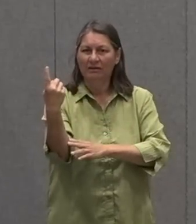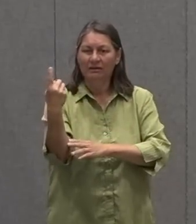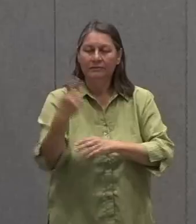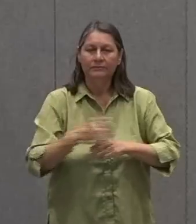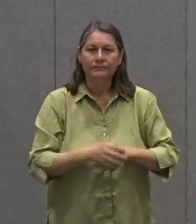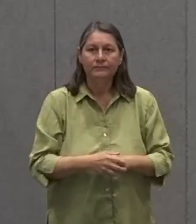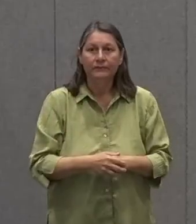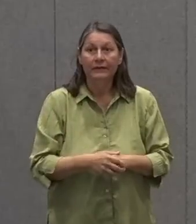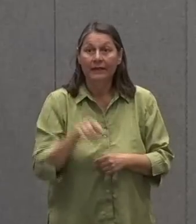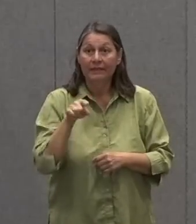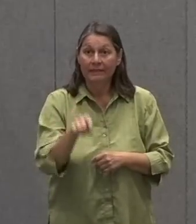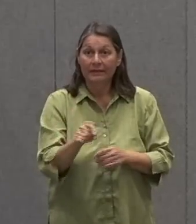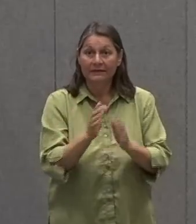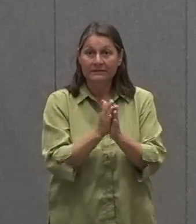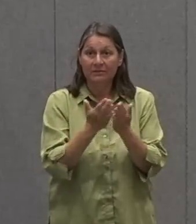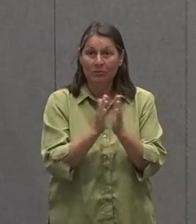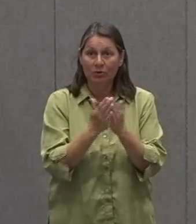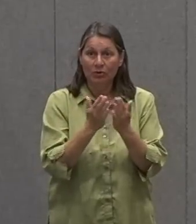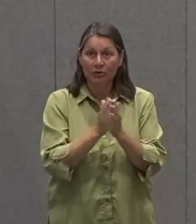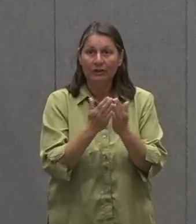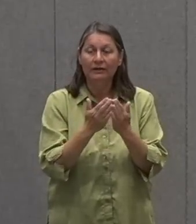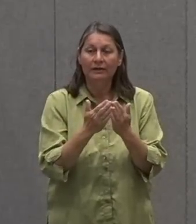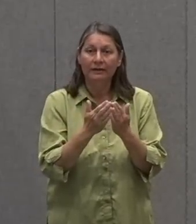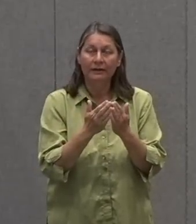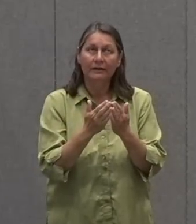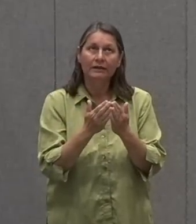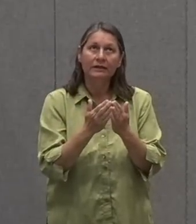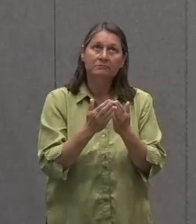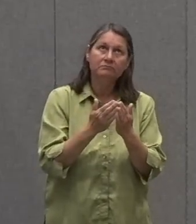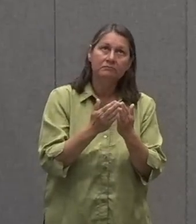This book we had, it was about some bugs